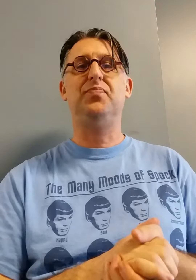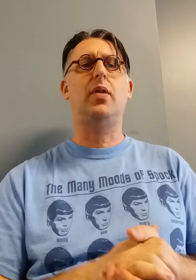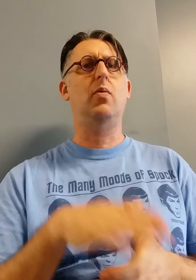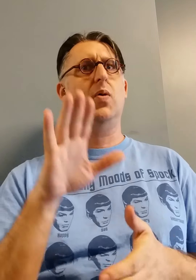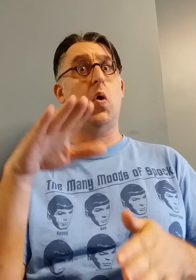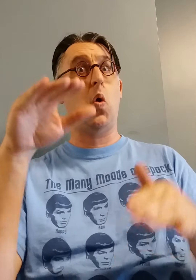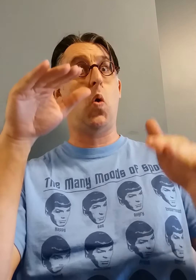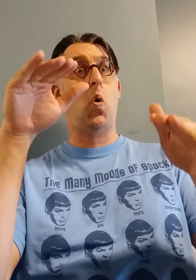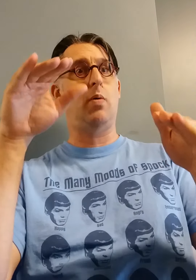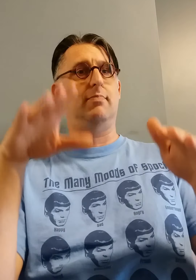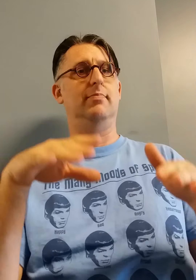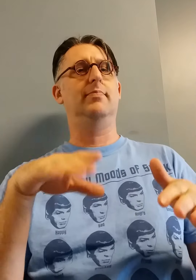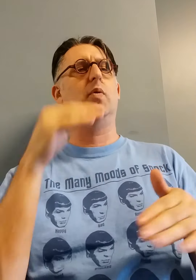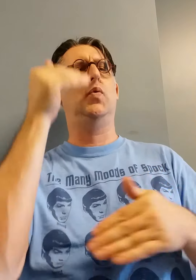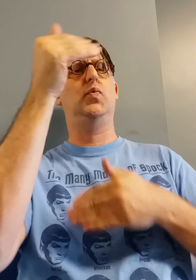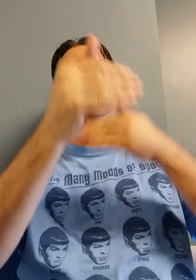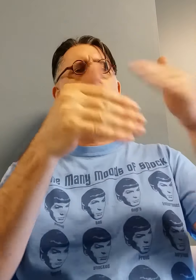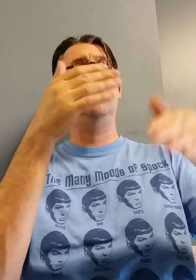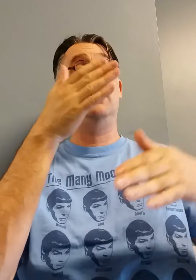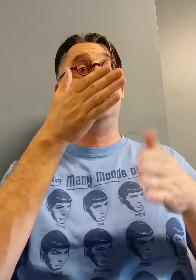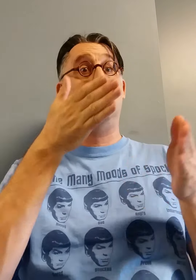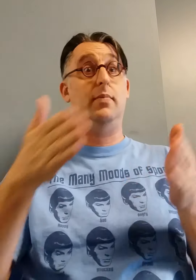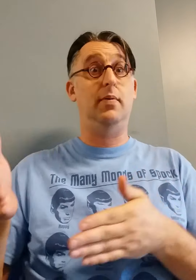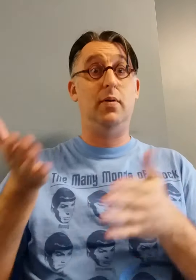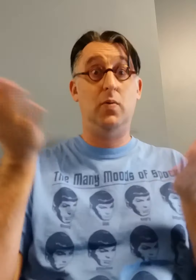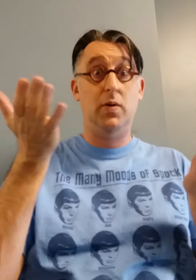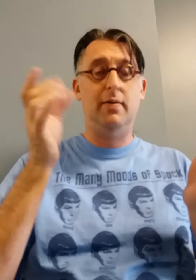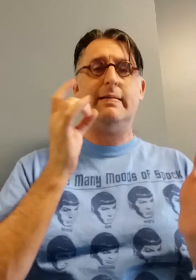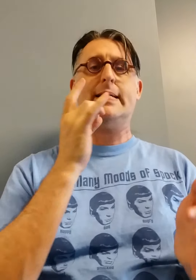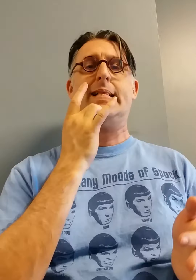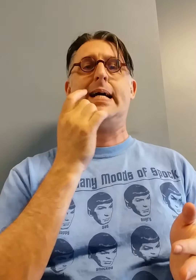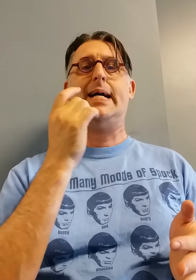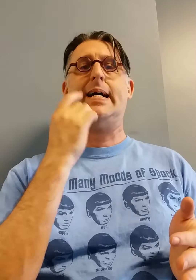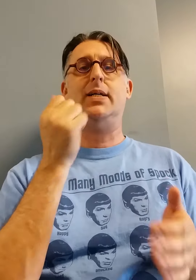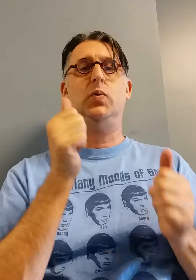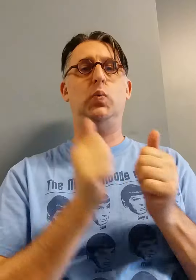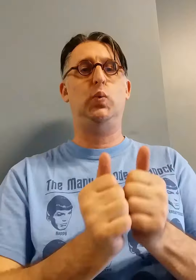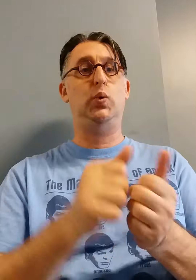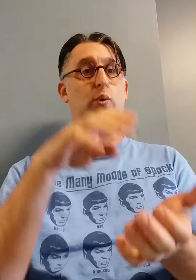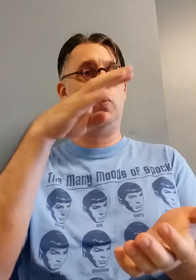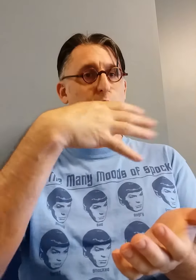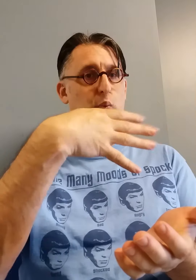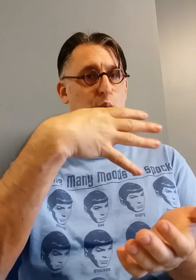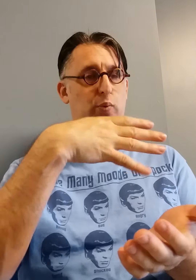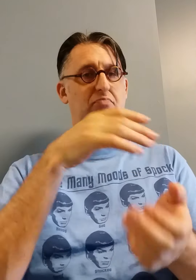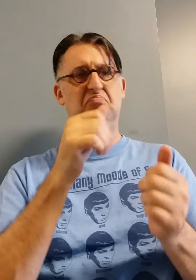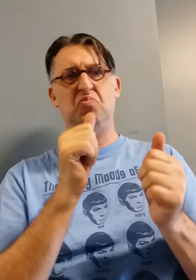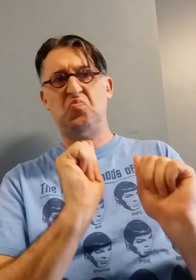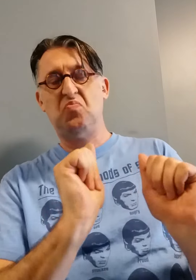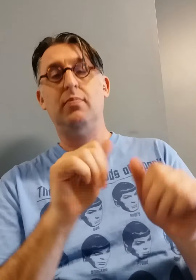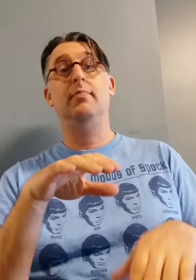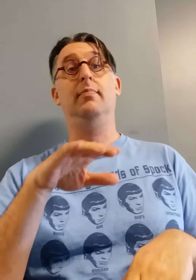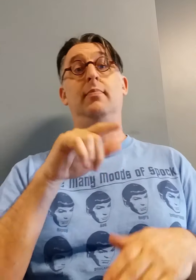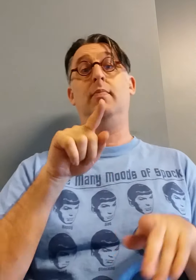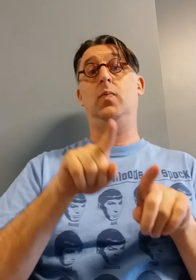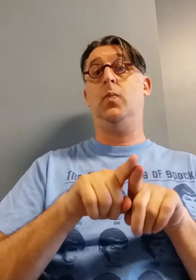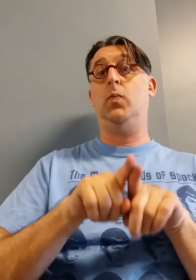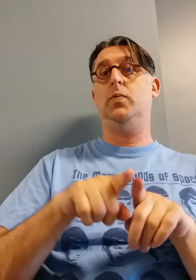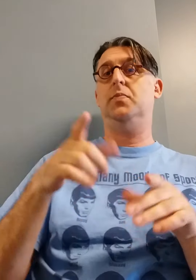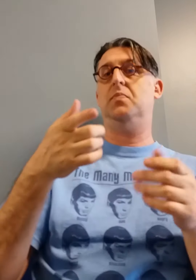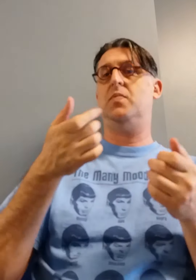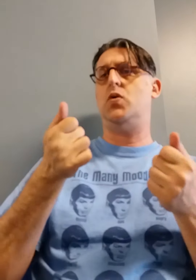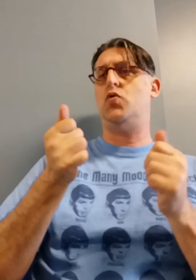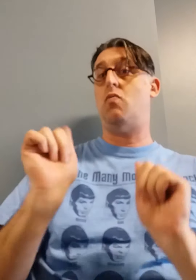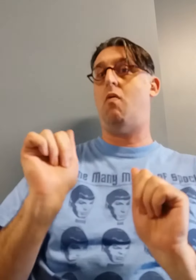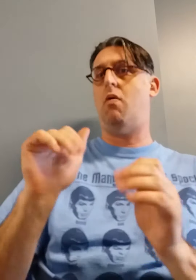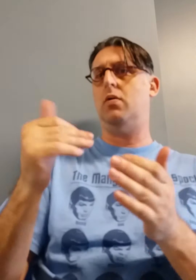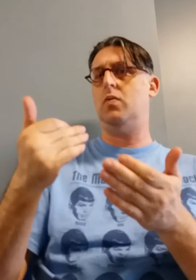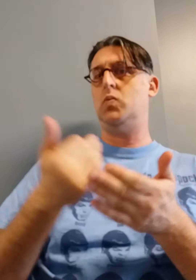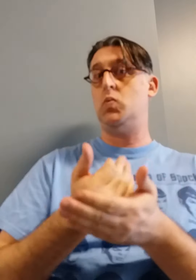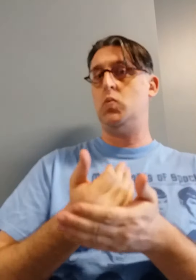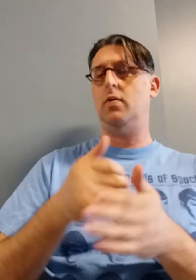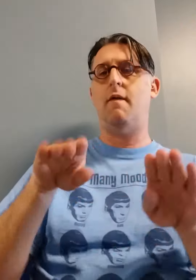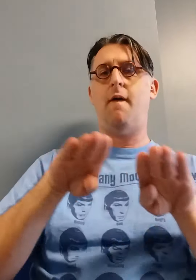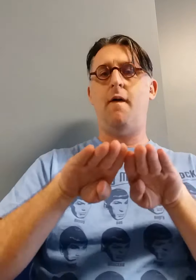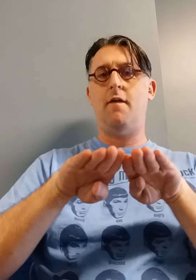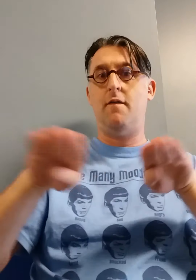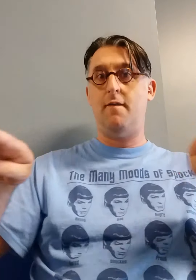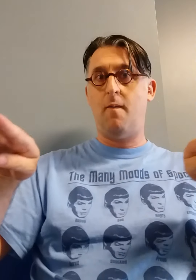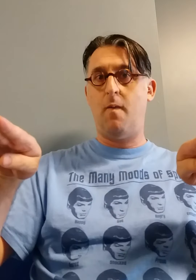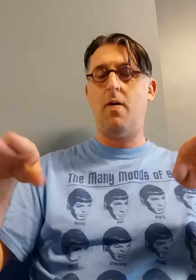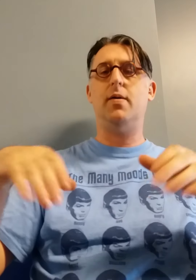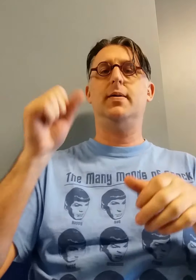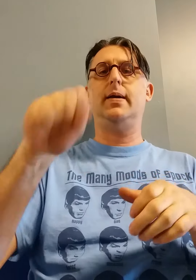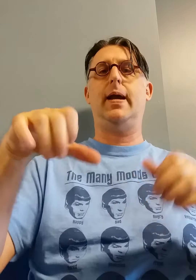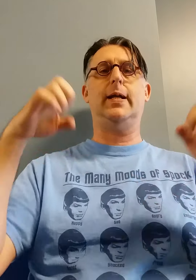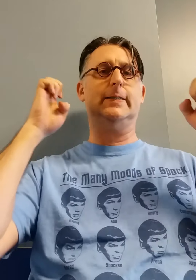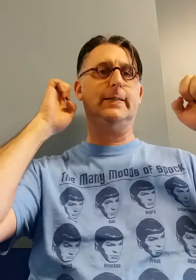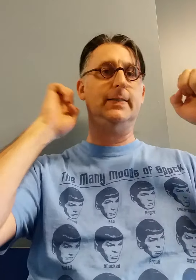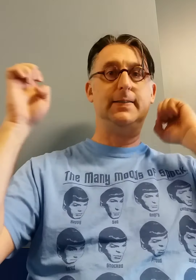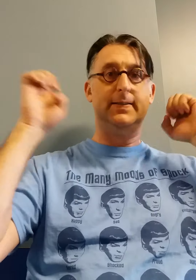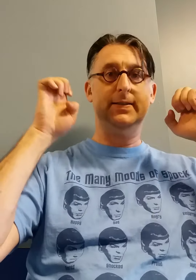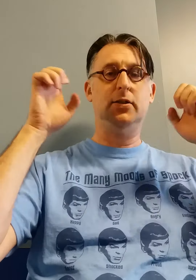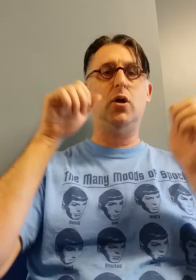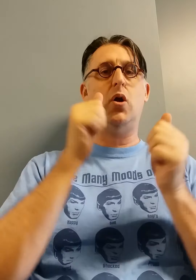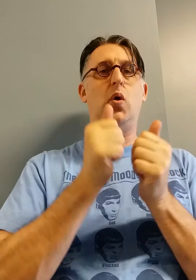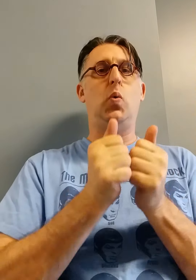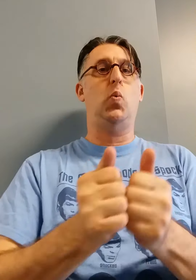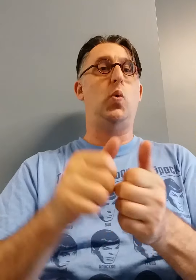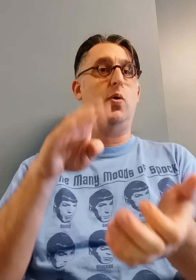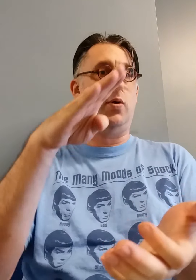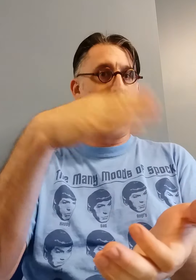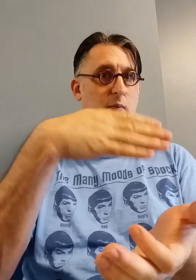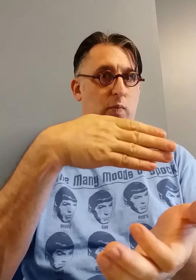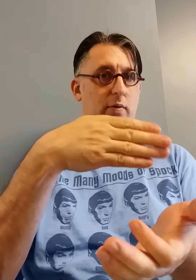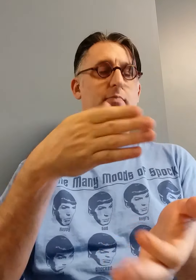Future plans are to have lights and floor that goes w/music...